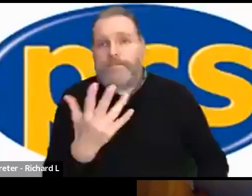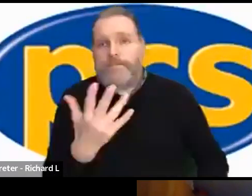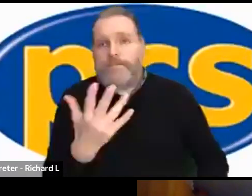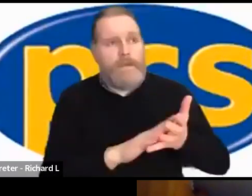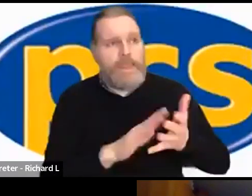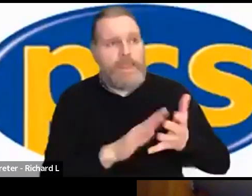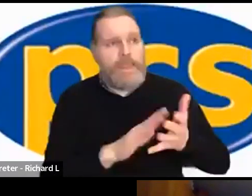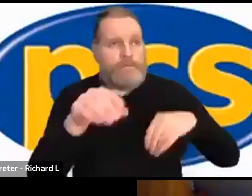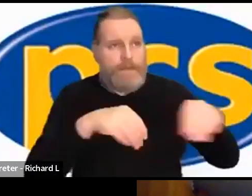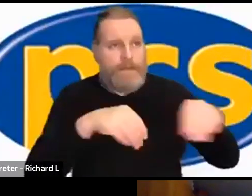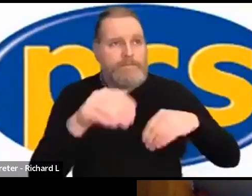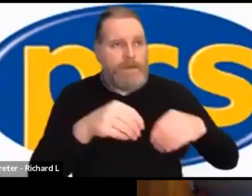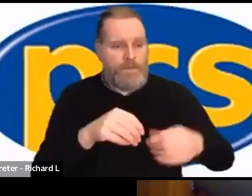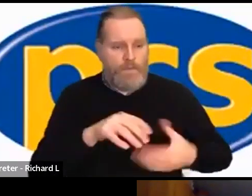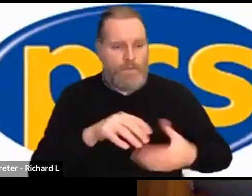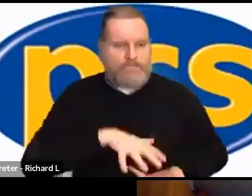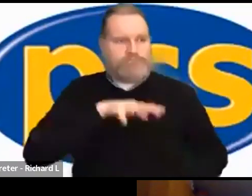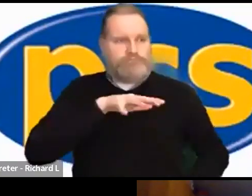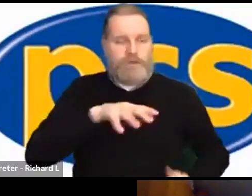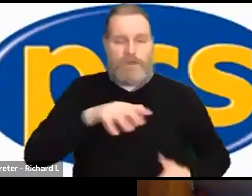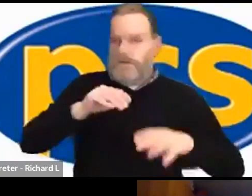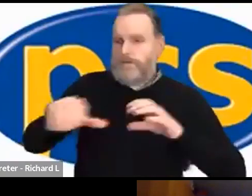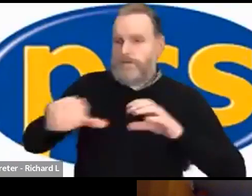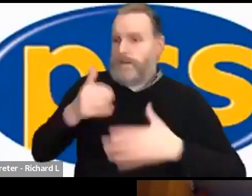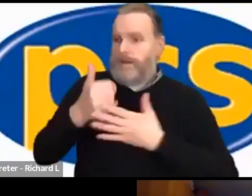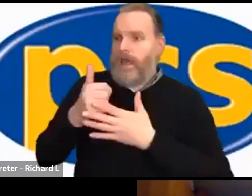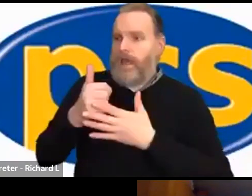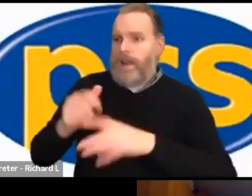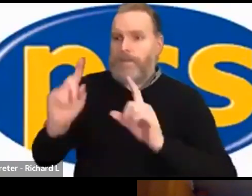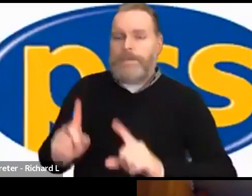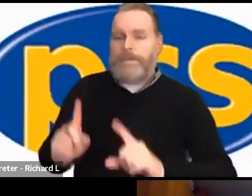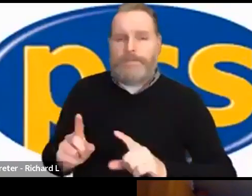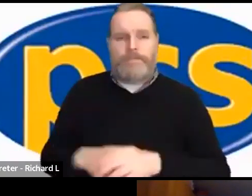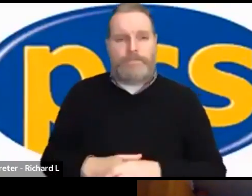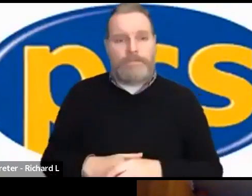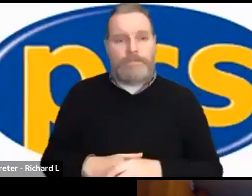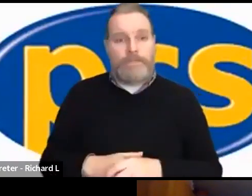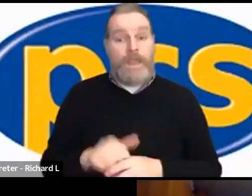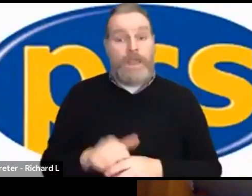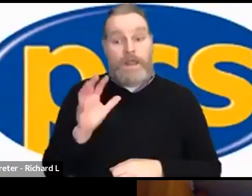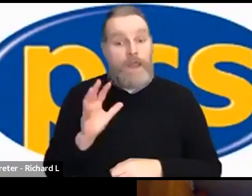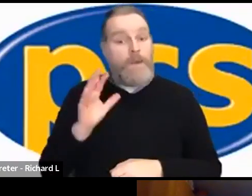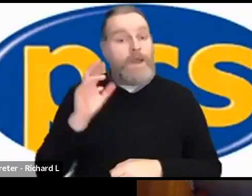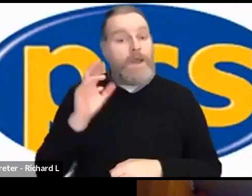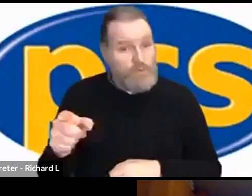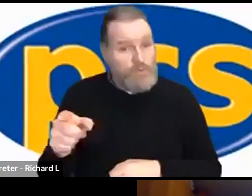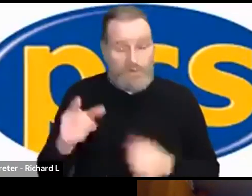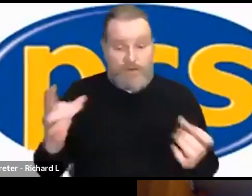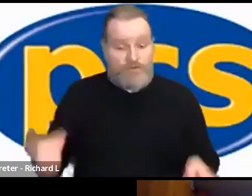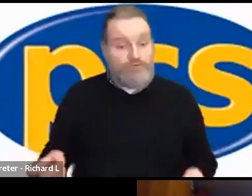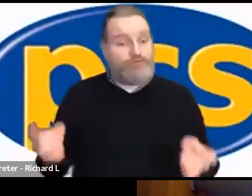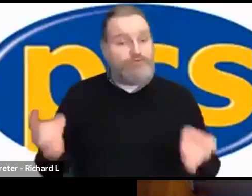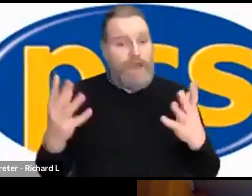that ore the Government will feel the pinch. But the action next week , which does not which does not receive strip